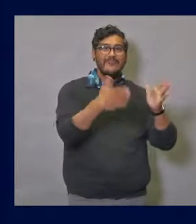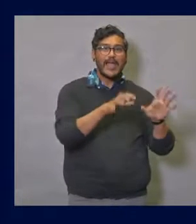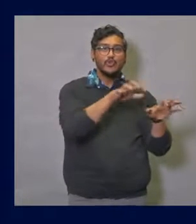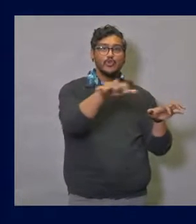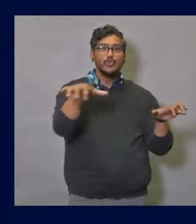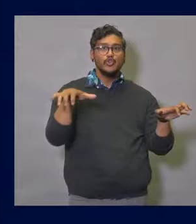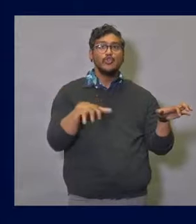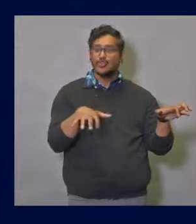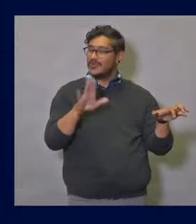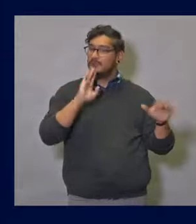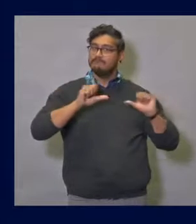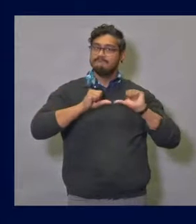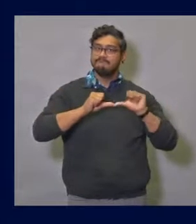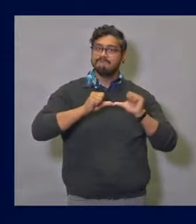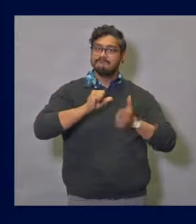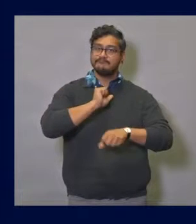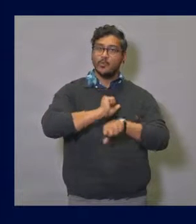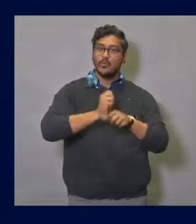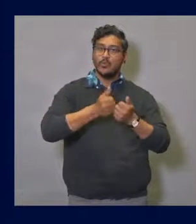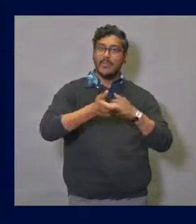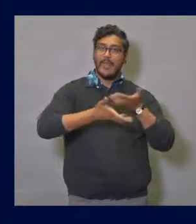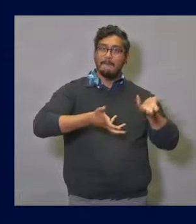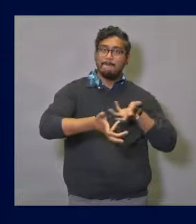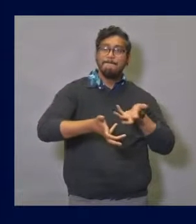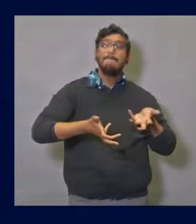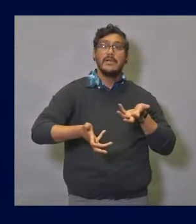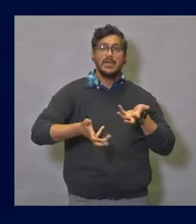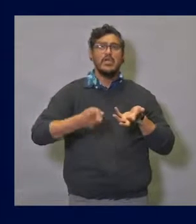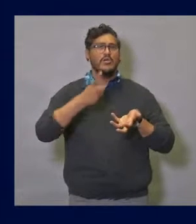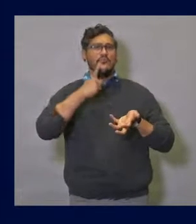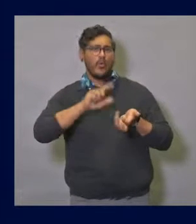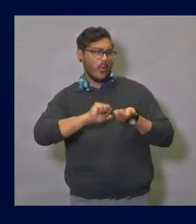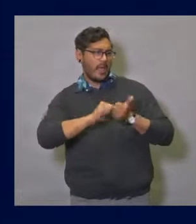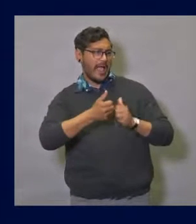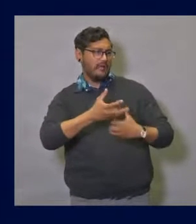EL DEPARTAMENTO DE SEGURIDAD